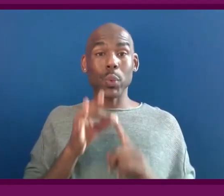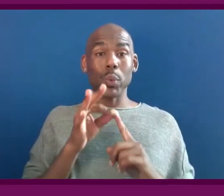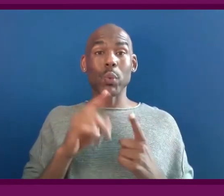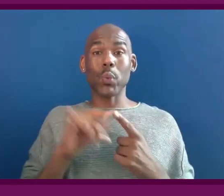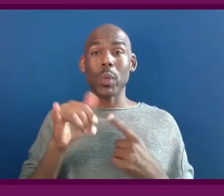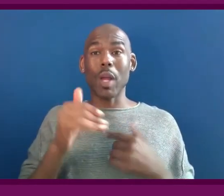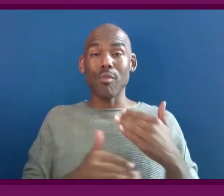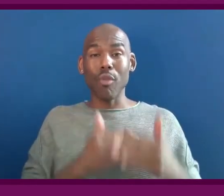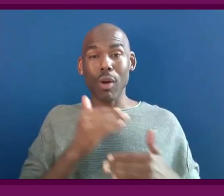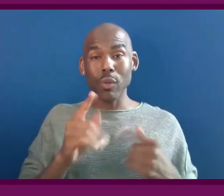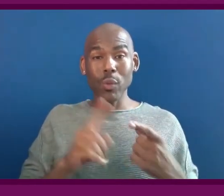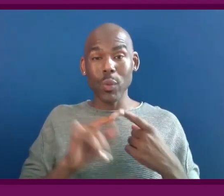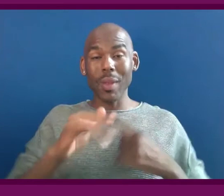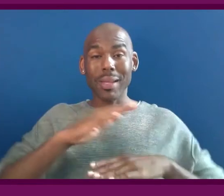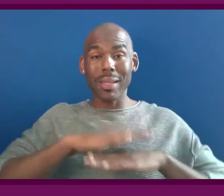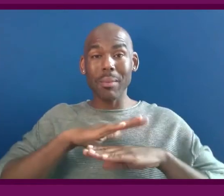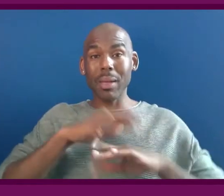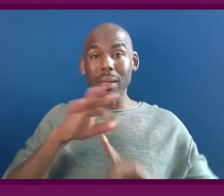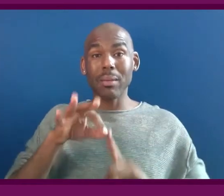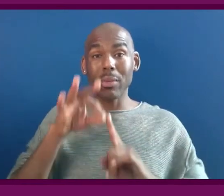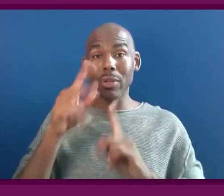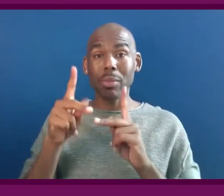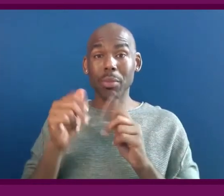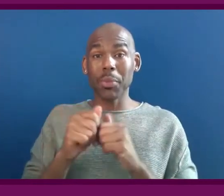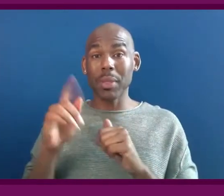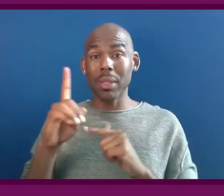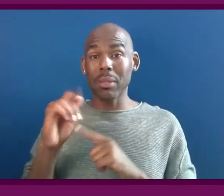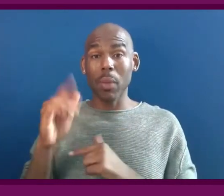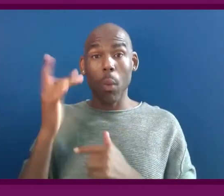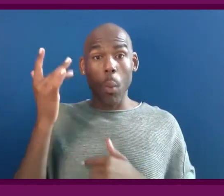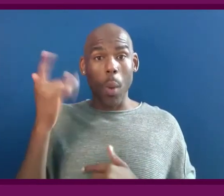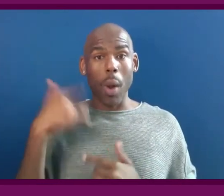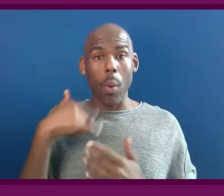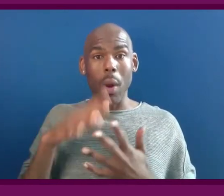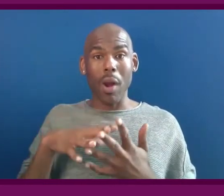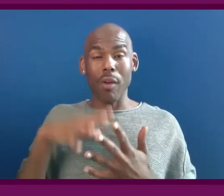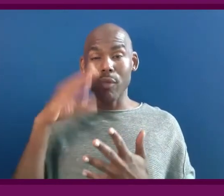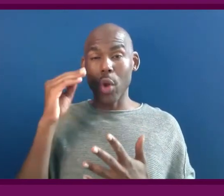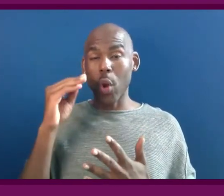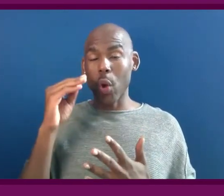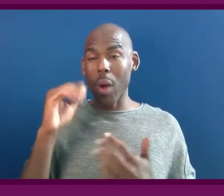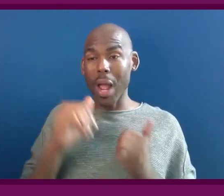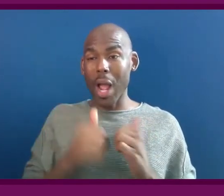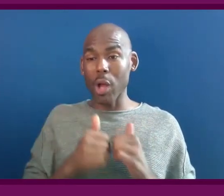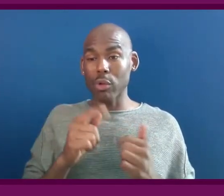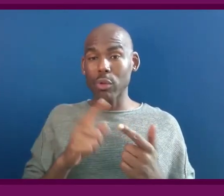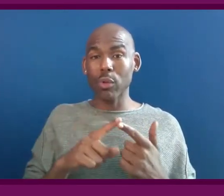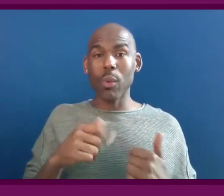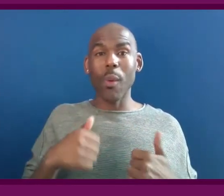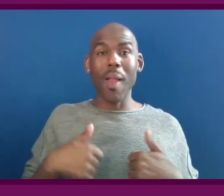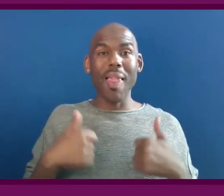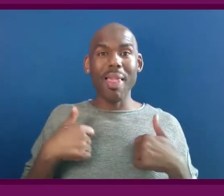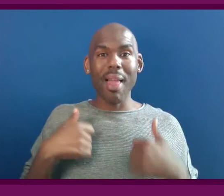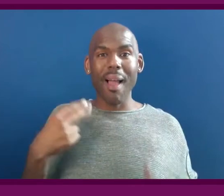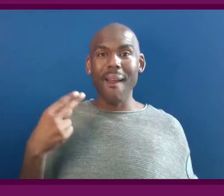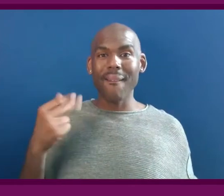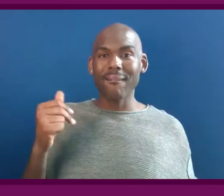process or to that table, especially individuals with disabilities, because we've had to learn how to, what did the kids call it now? Life hack?